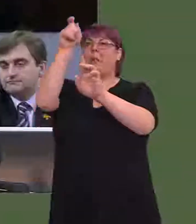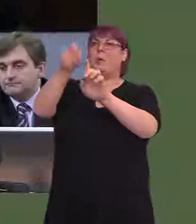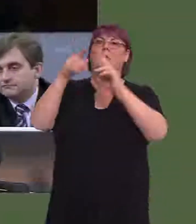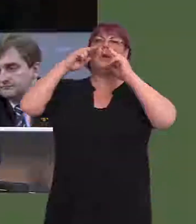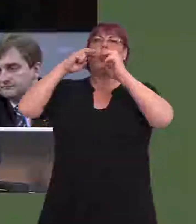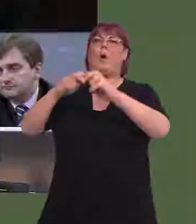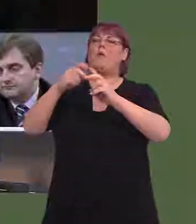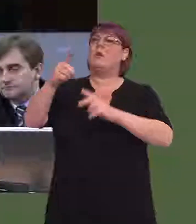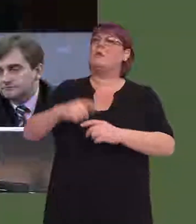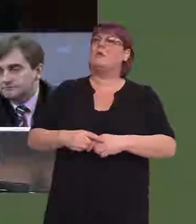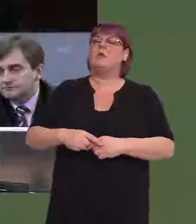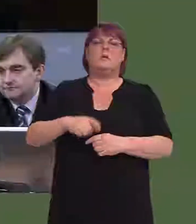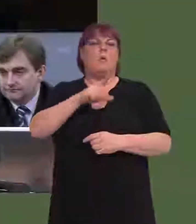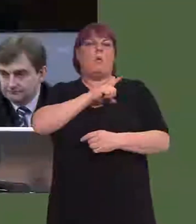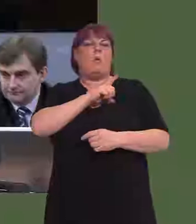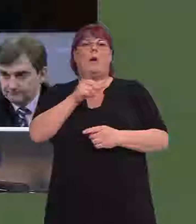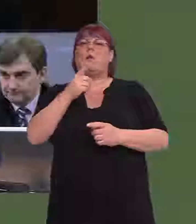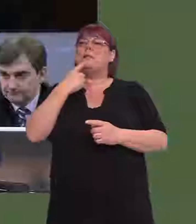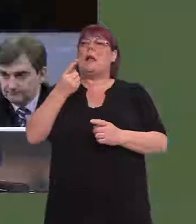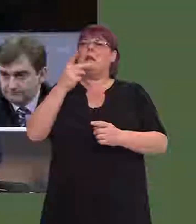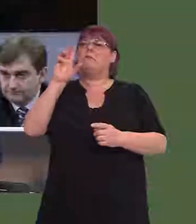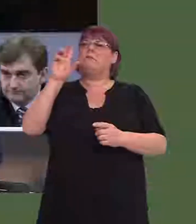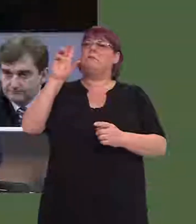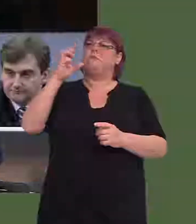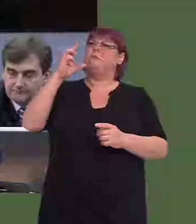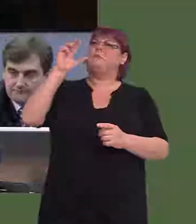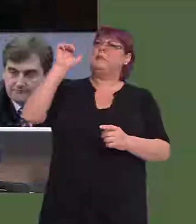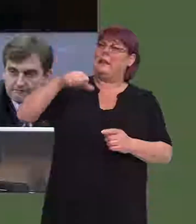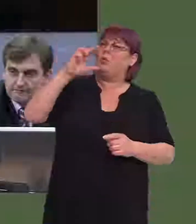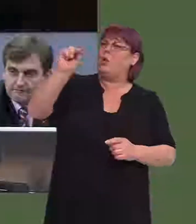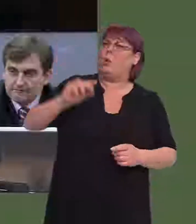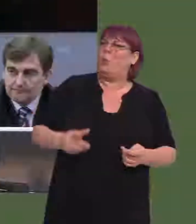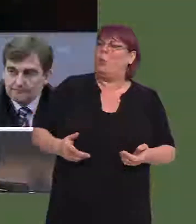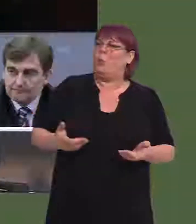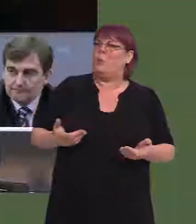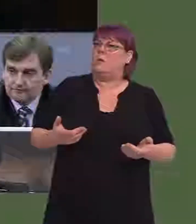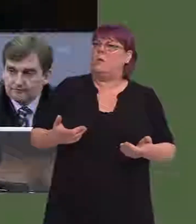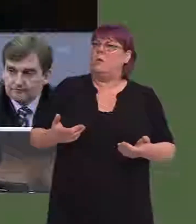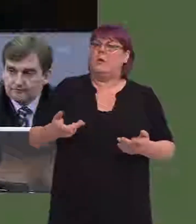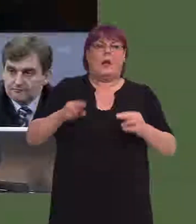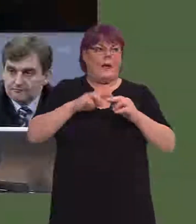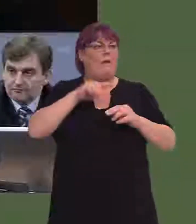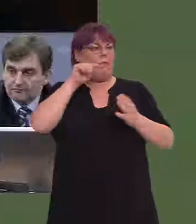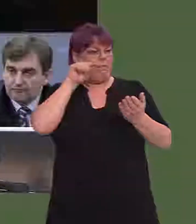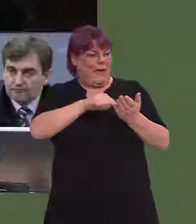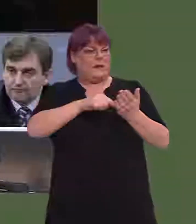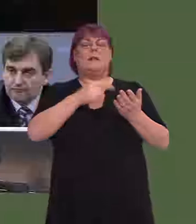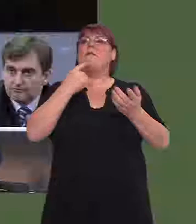Why is it so difficult for you just to say 'yes' or 'no', whether that information was given to the individual undertaking the inquiry?